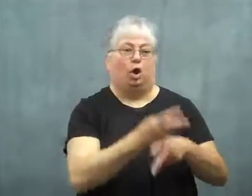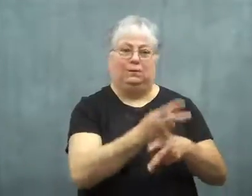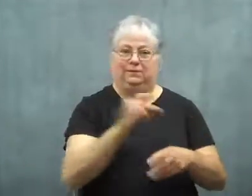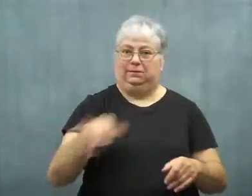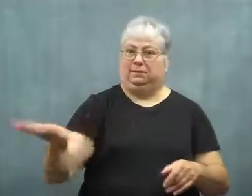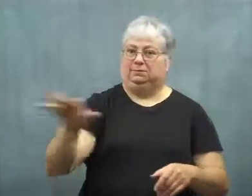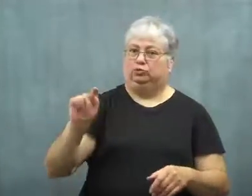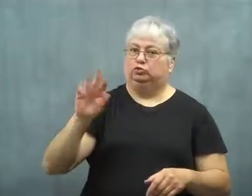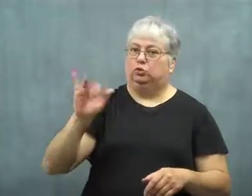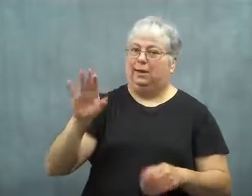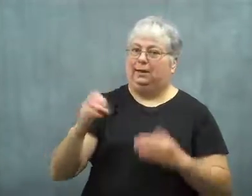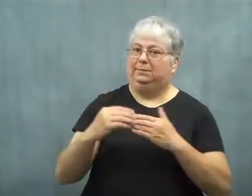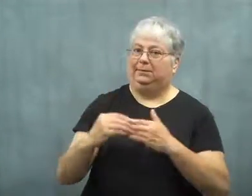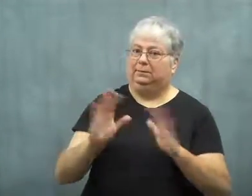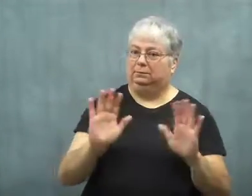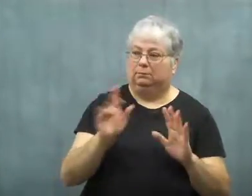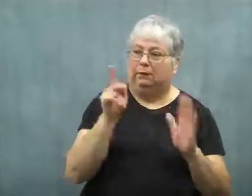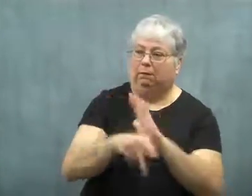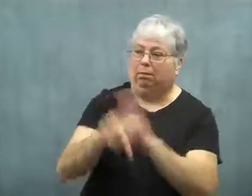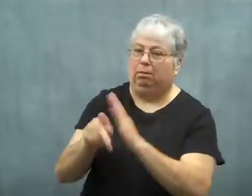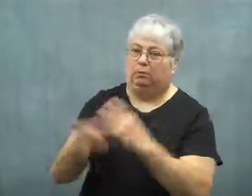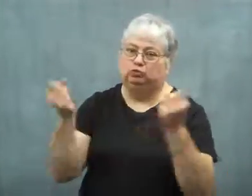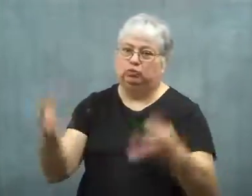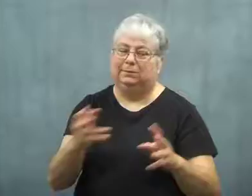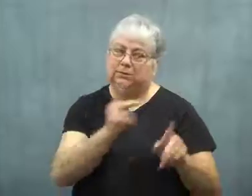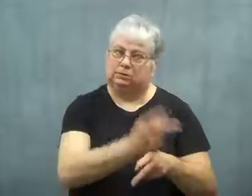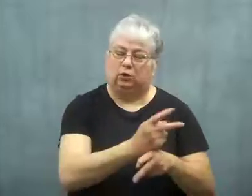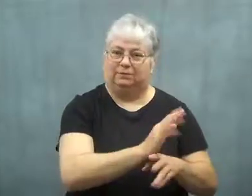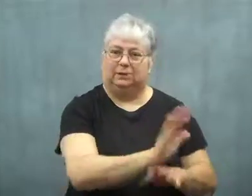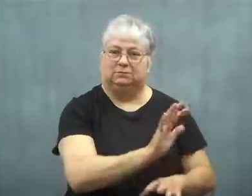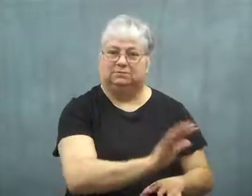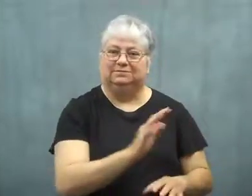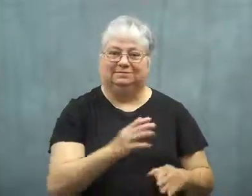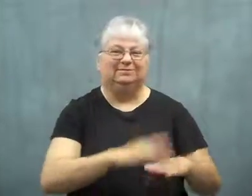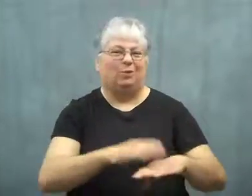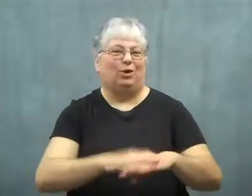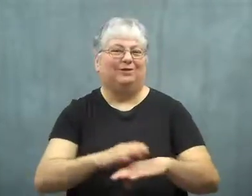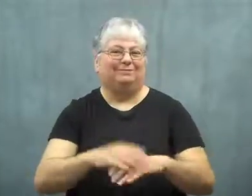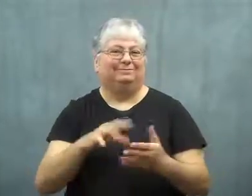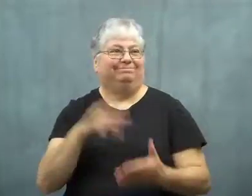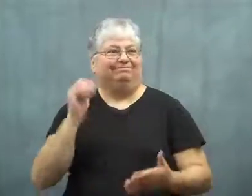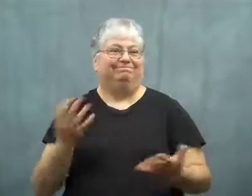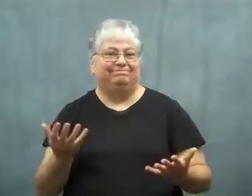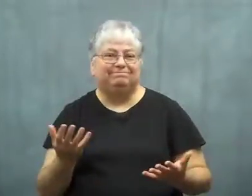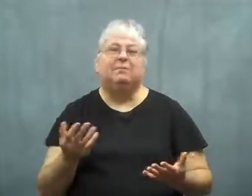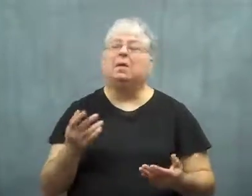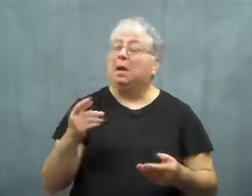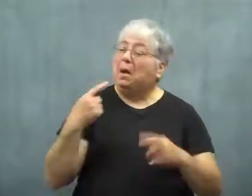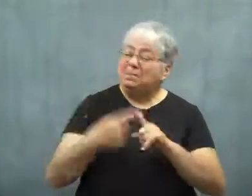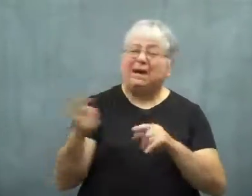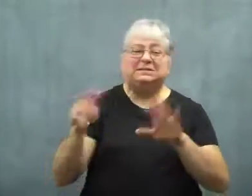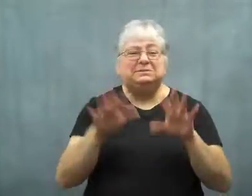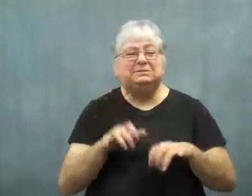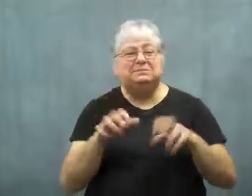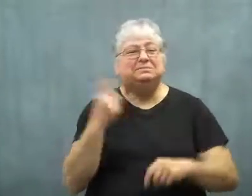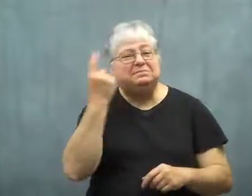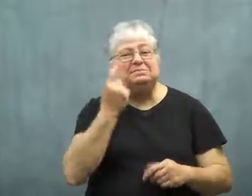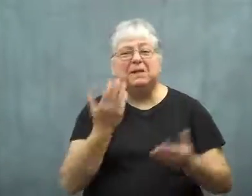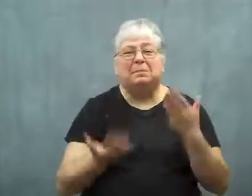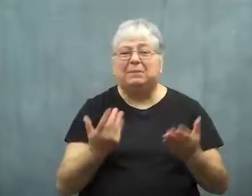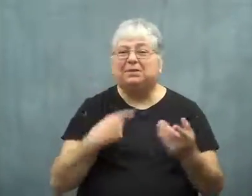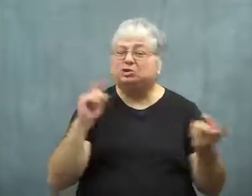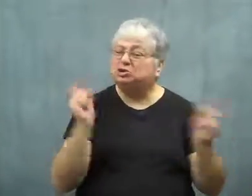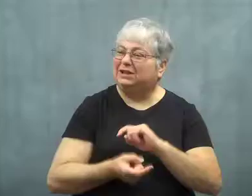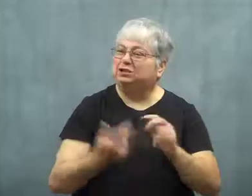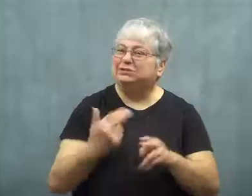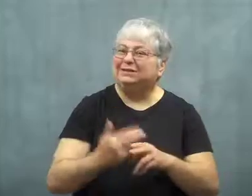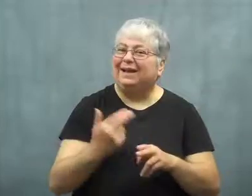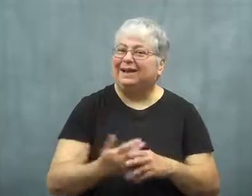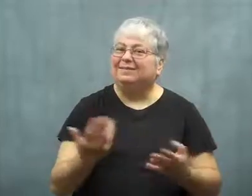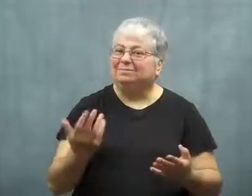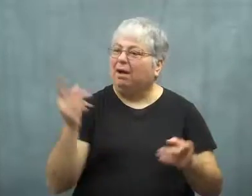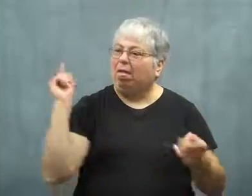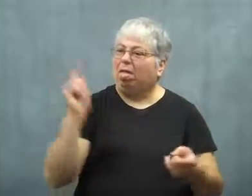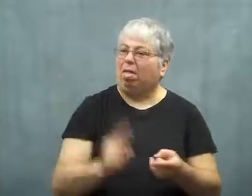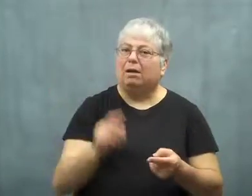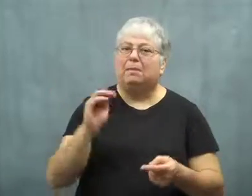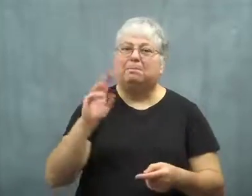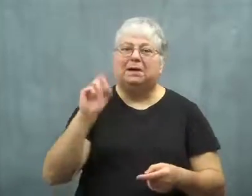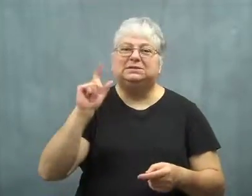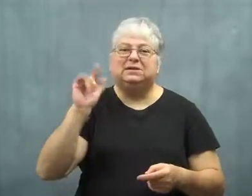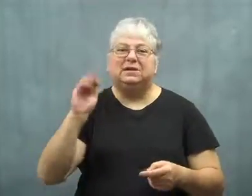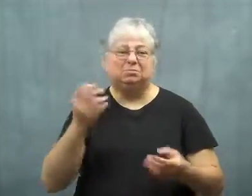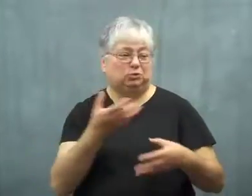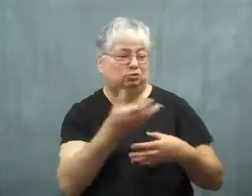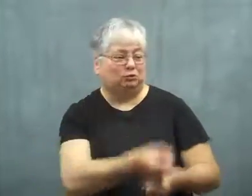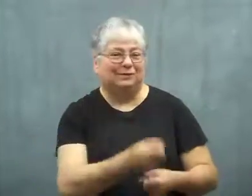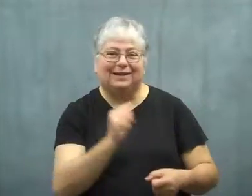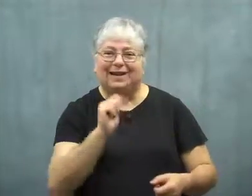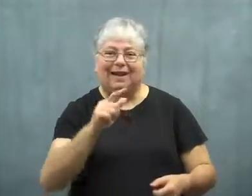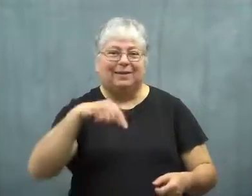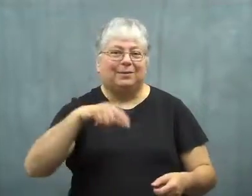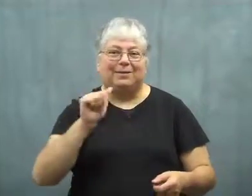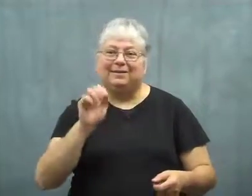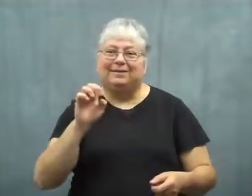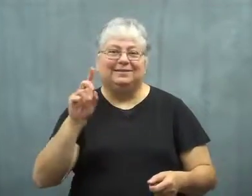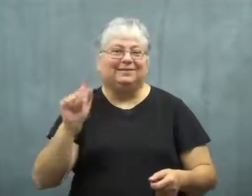to be careful not to anger the tribal leaders, and not to kill too many people.